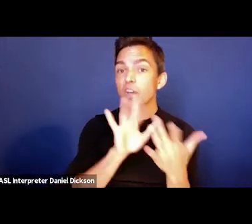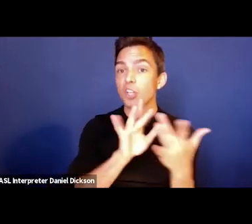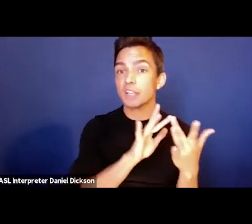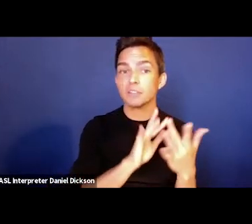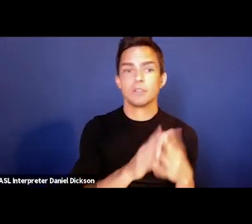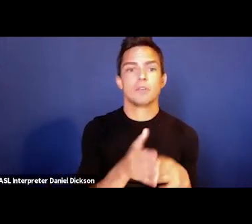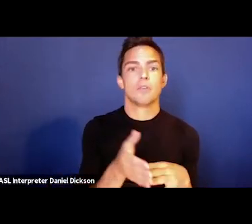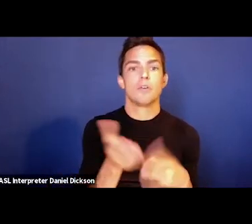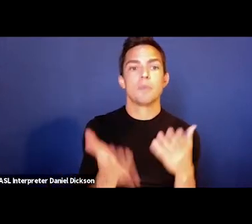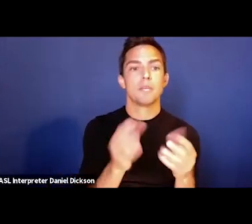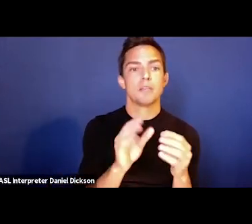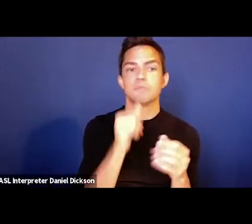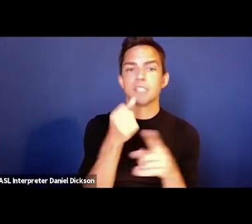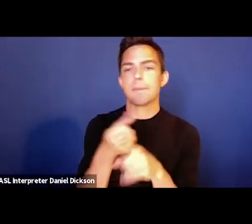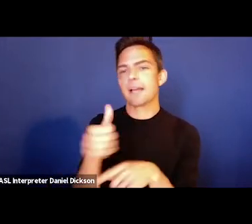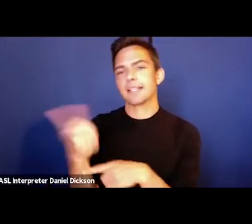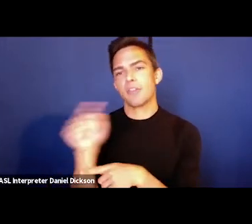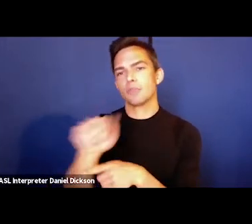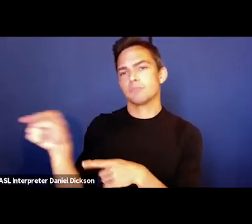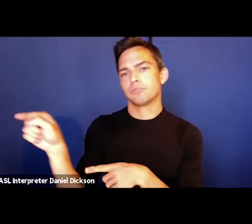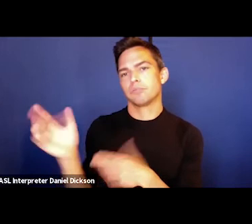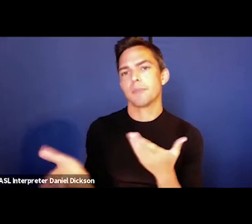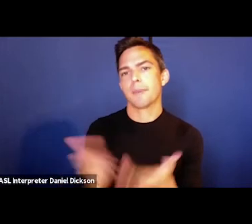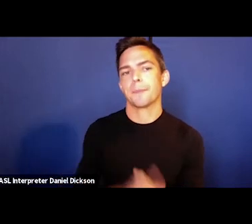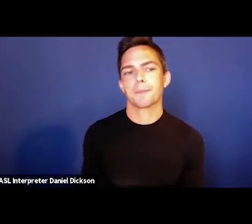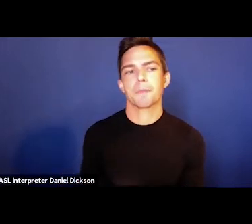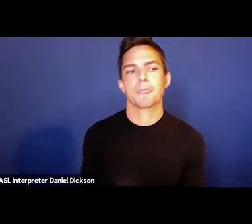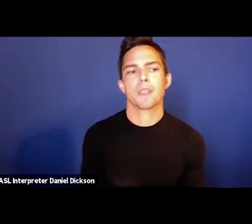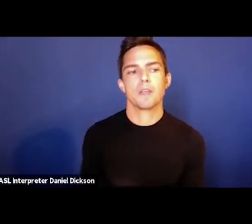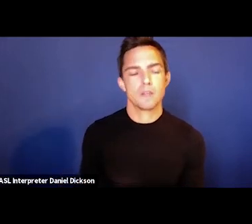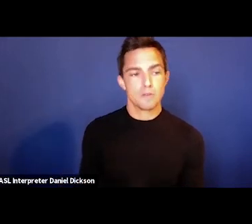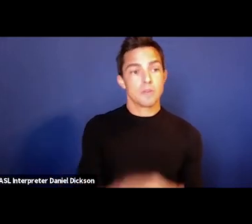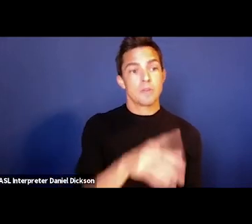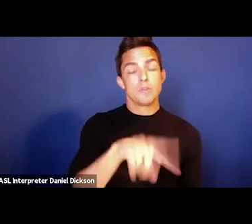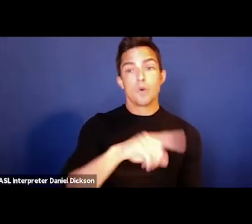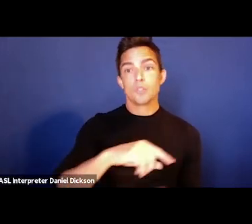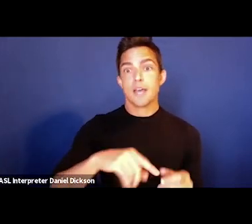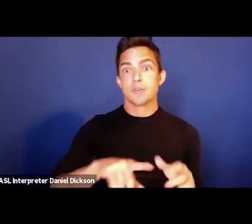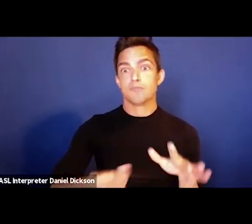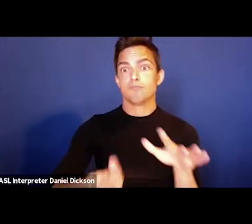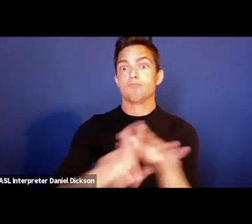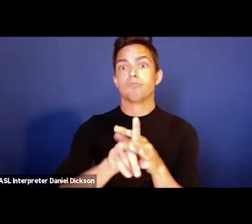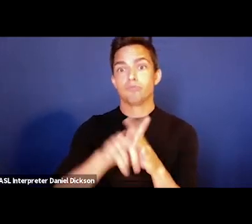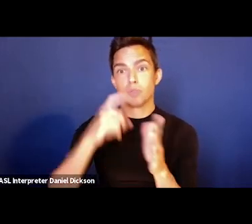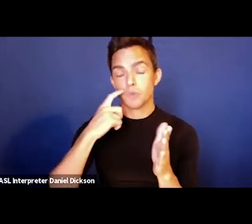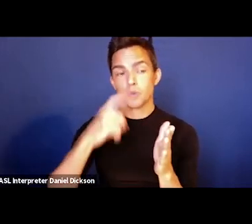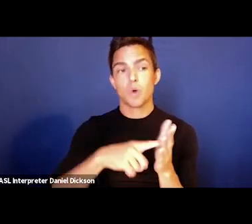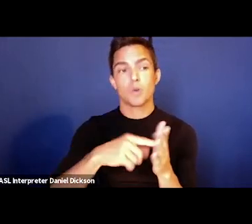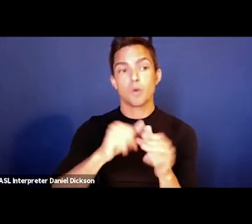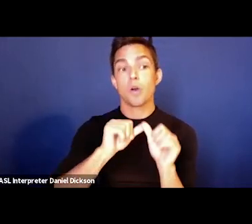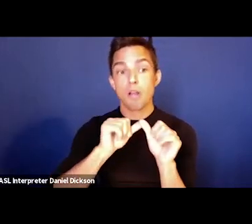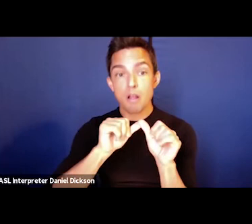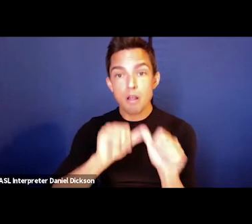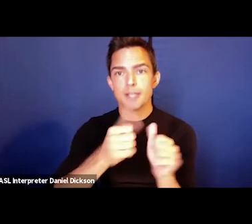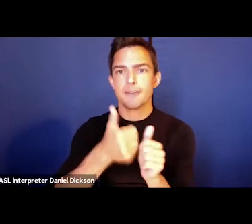none of the others and the ones that stood out or really held up in every single model for